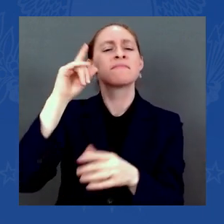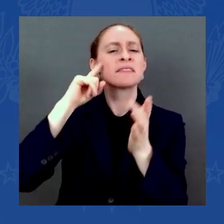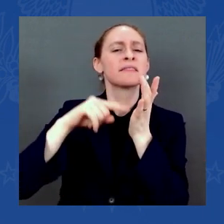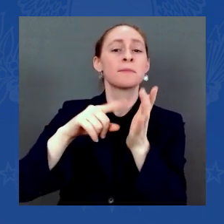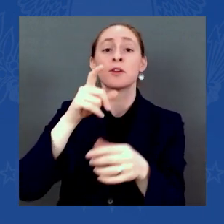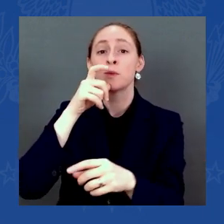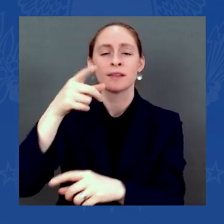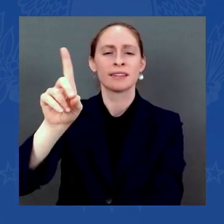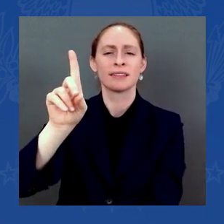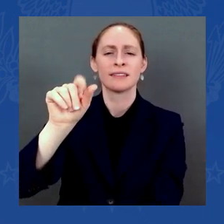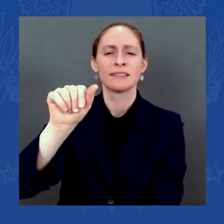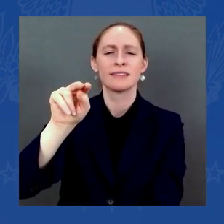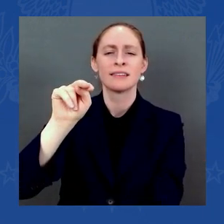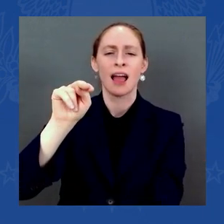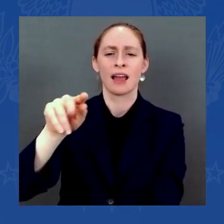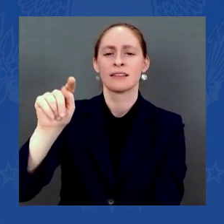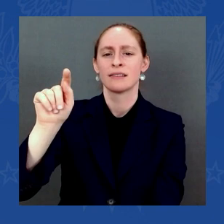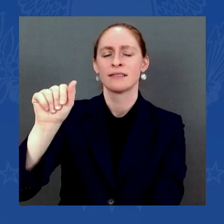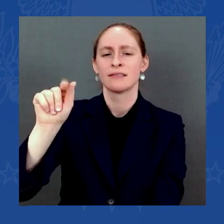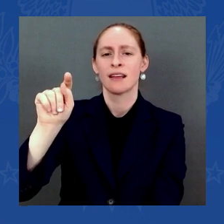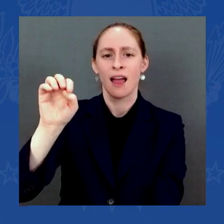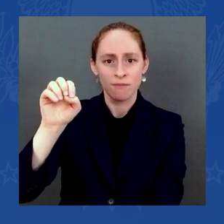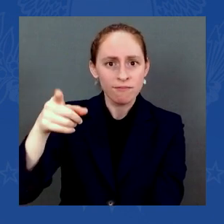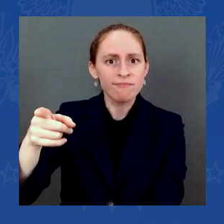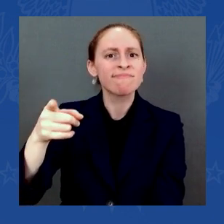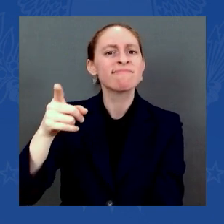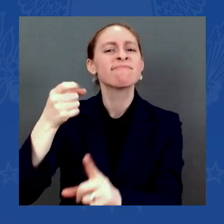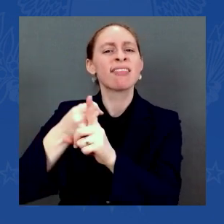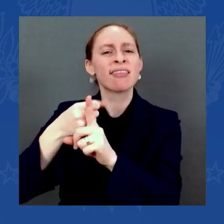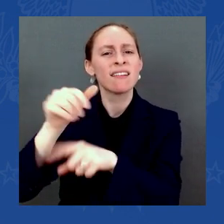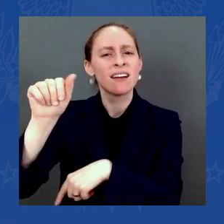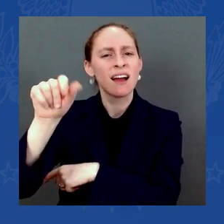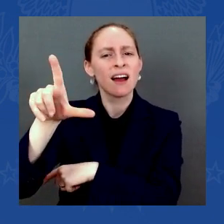They were joined by patients like Mayuri [Saxena]